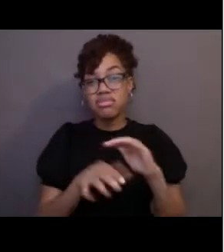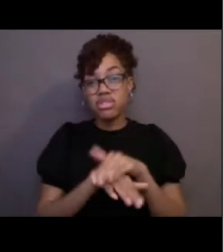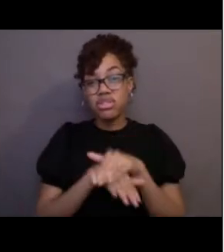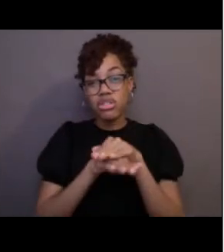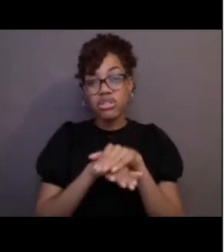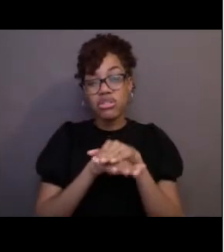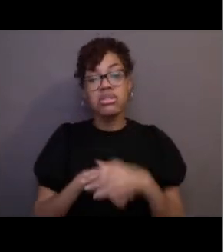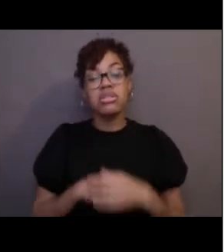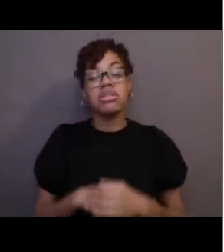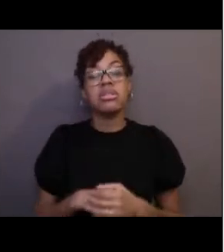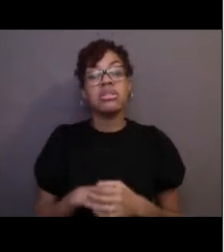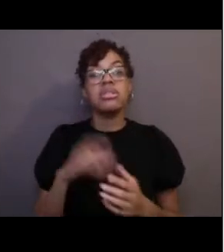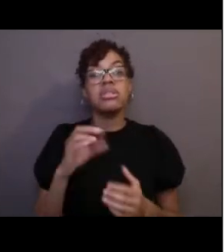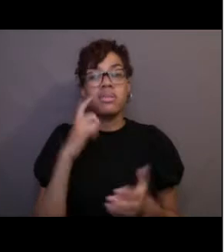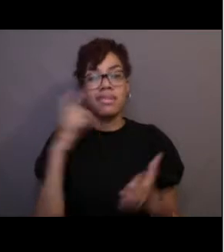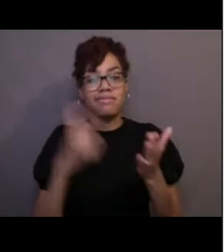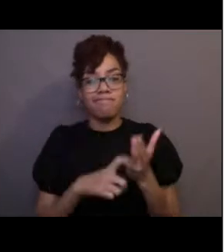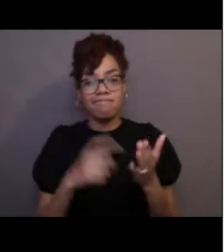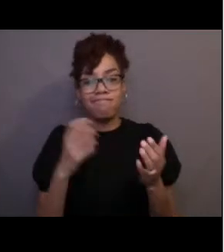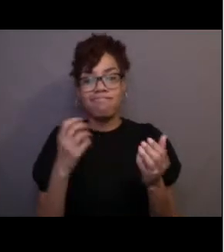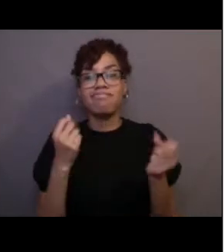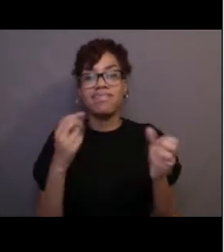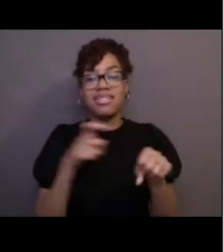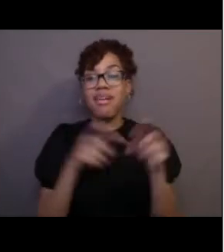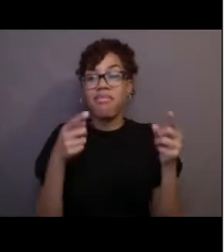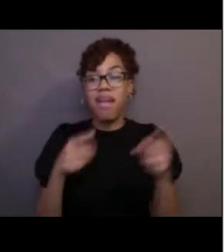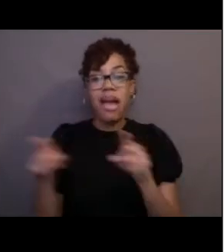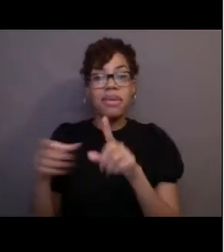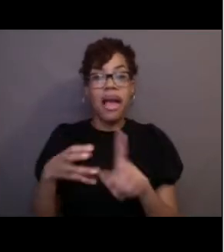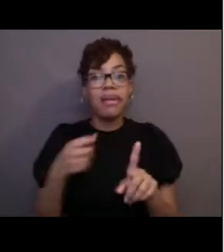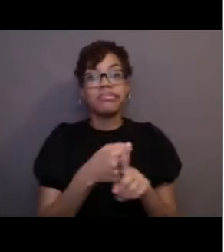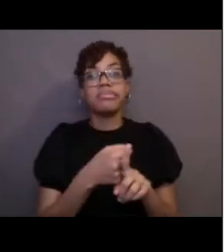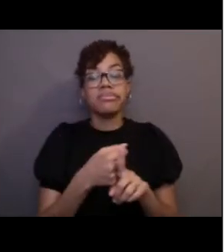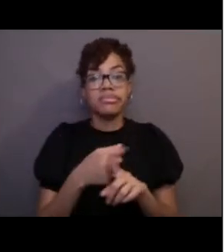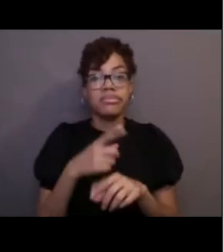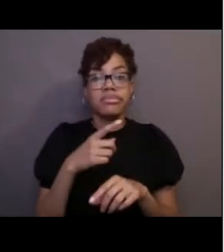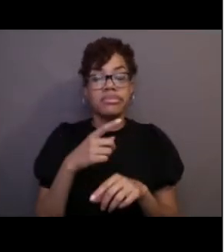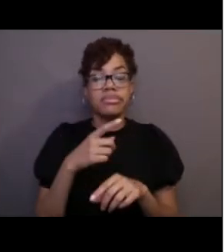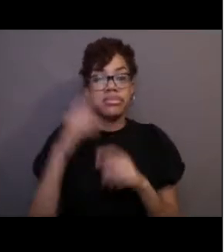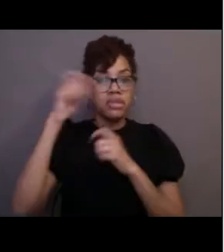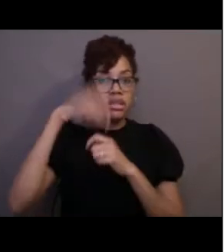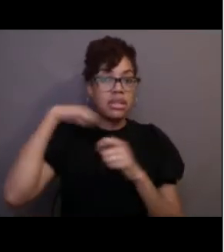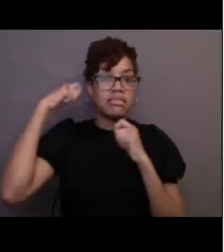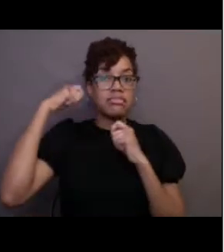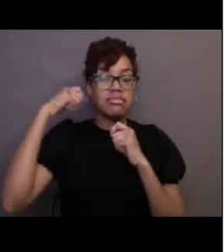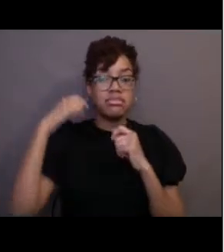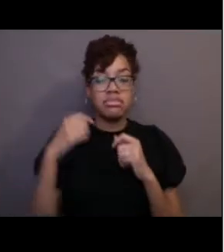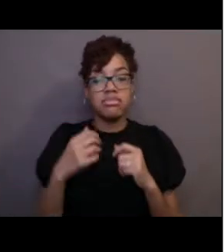that we see for leatherback impact within our very local environment, within the Massachusetts waters. It also happens to whales,